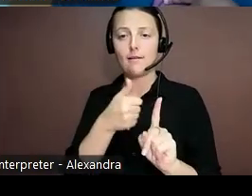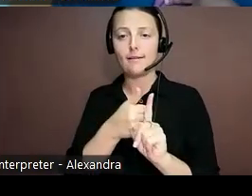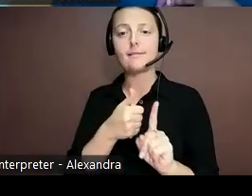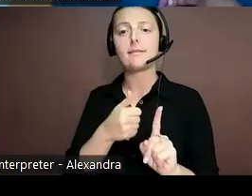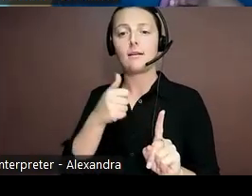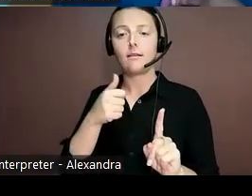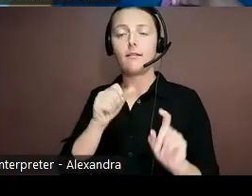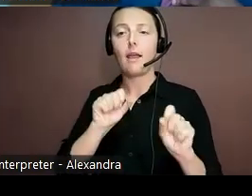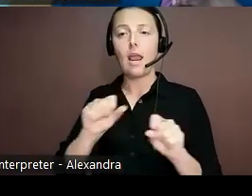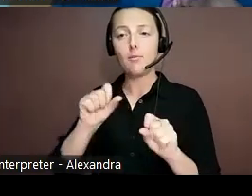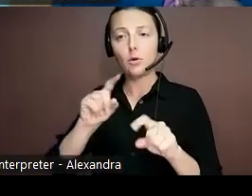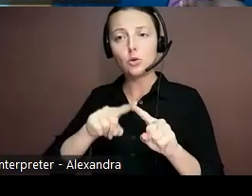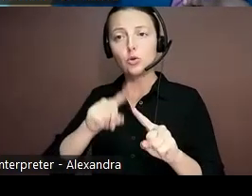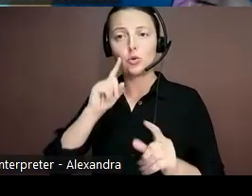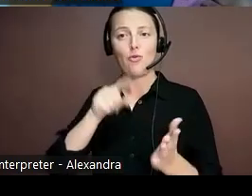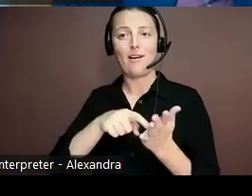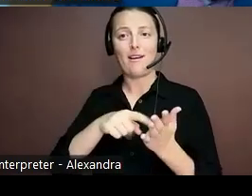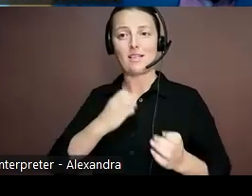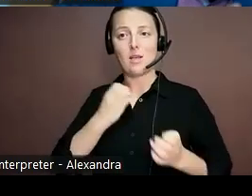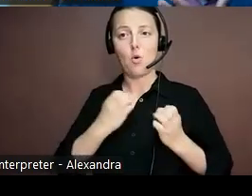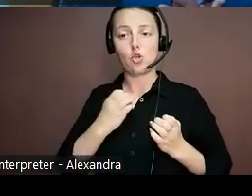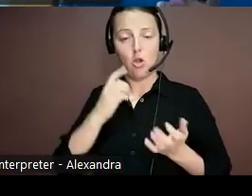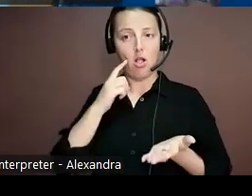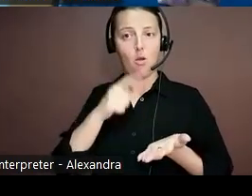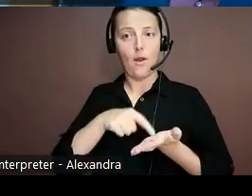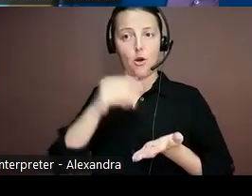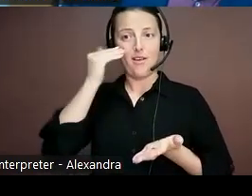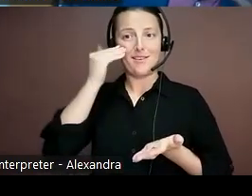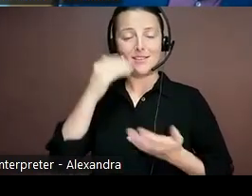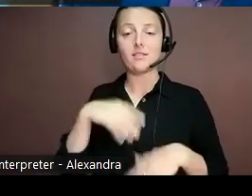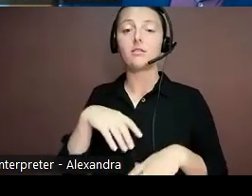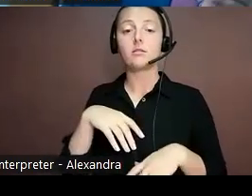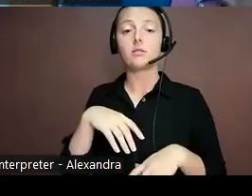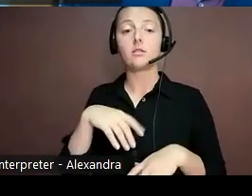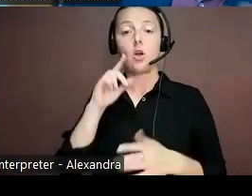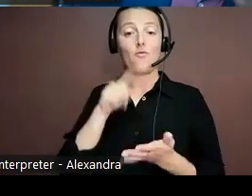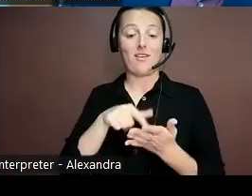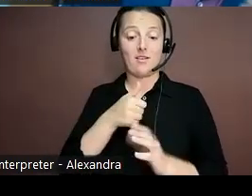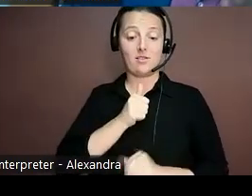um uh and how they able to communicate that level of distress which is what we uh we call